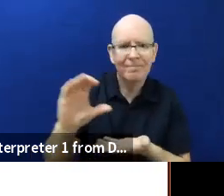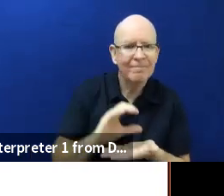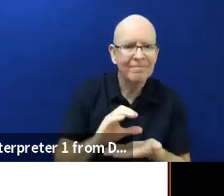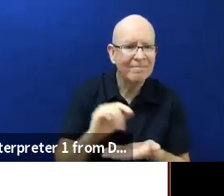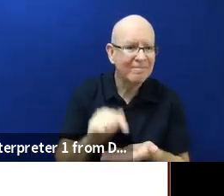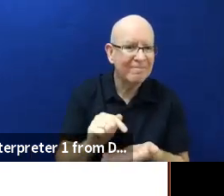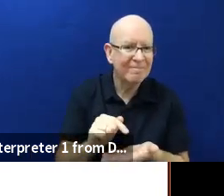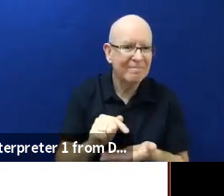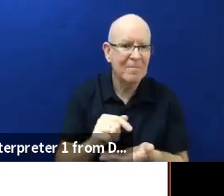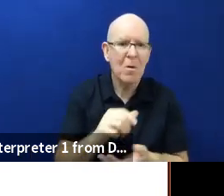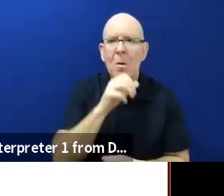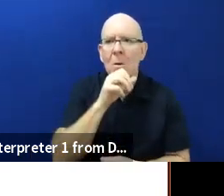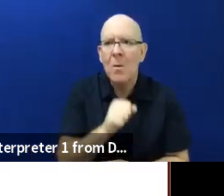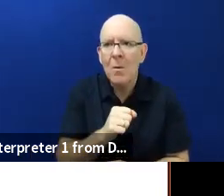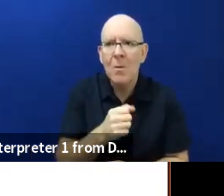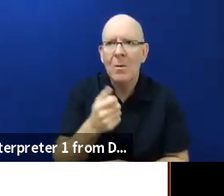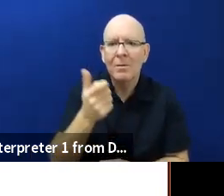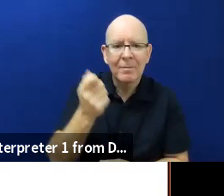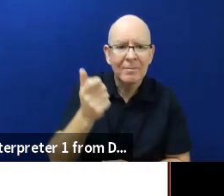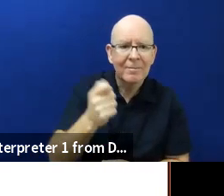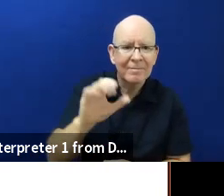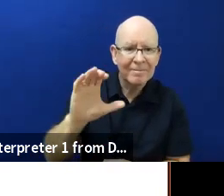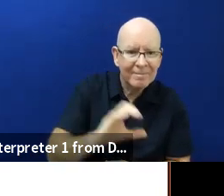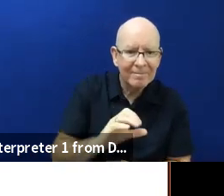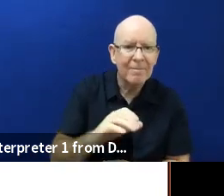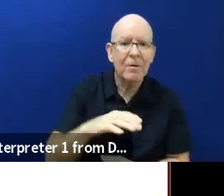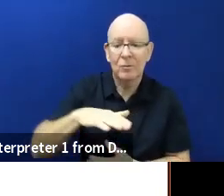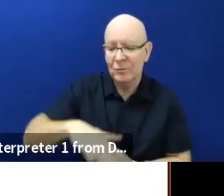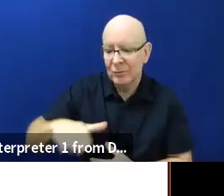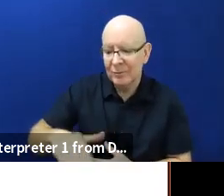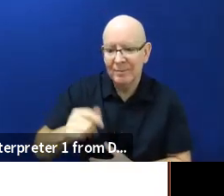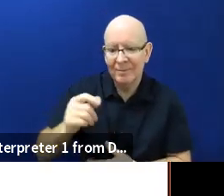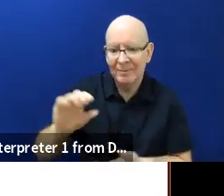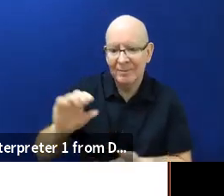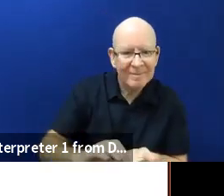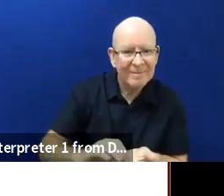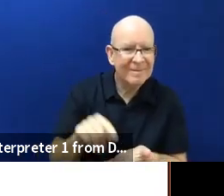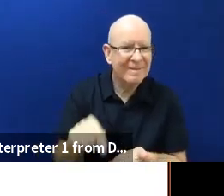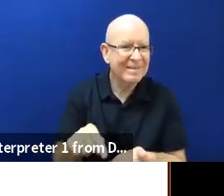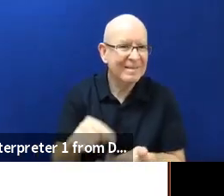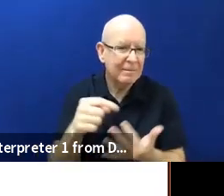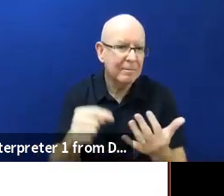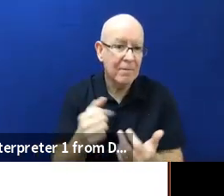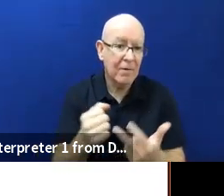had already received it, we also have income support in the form of a government